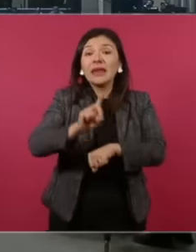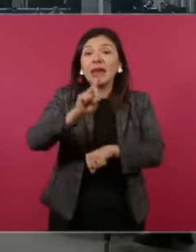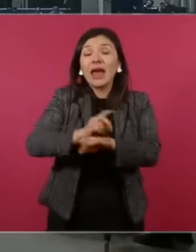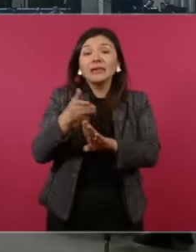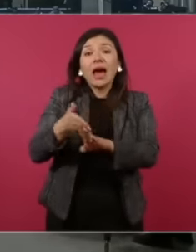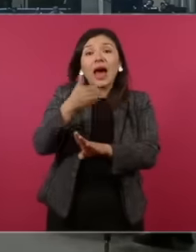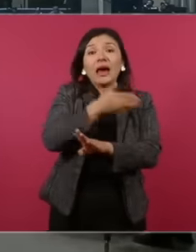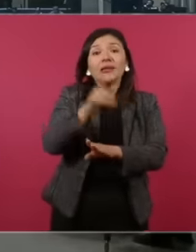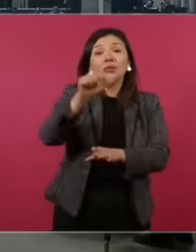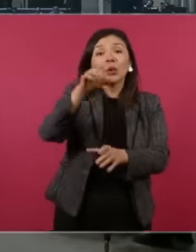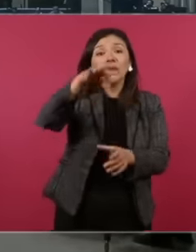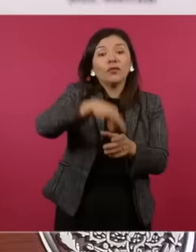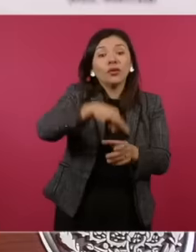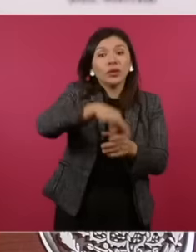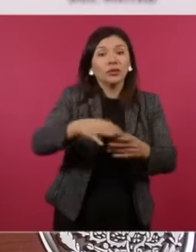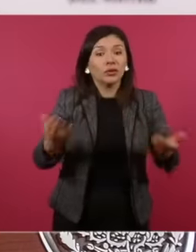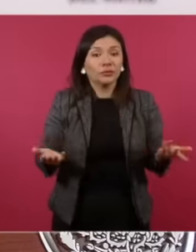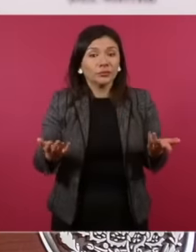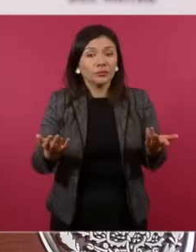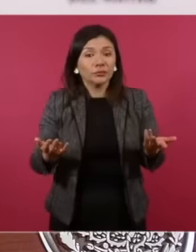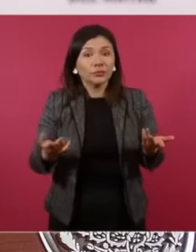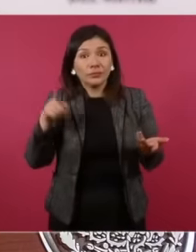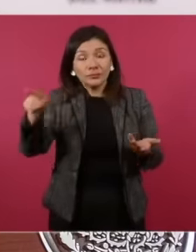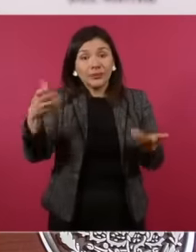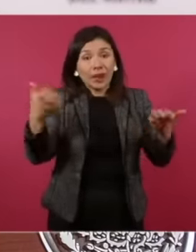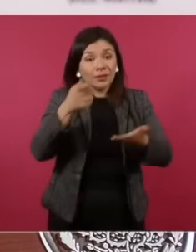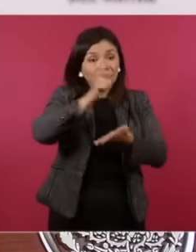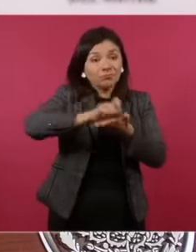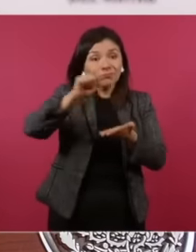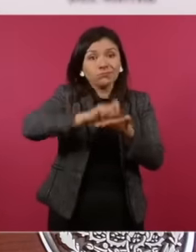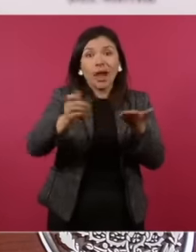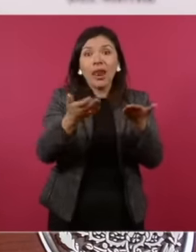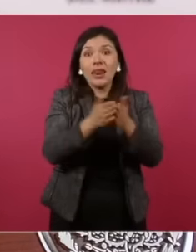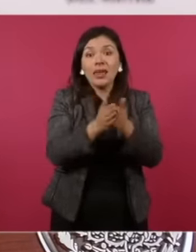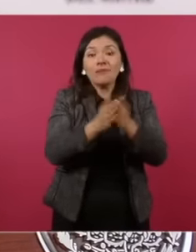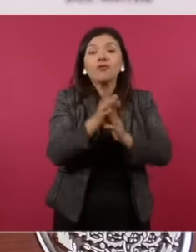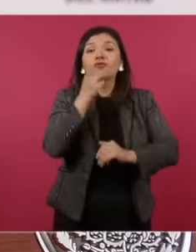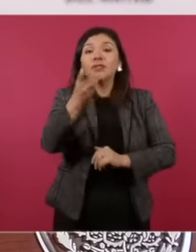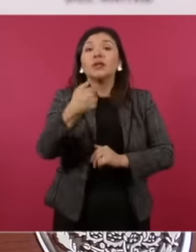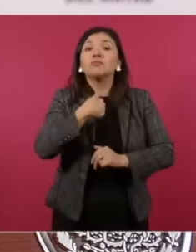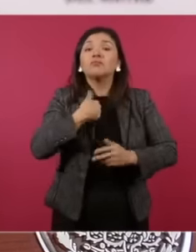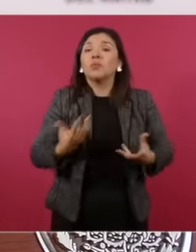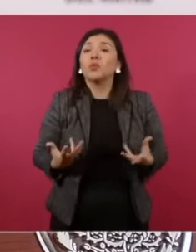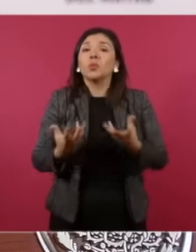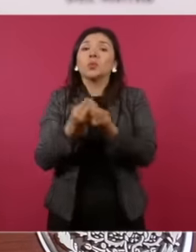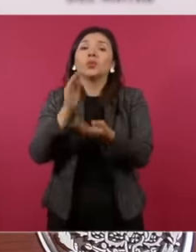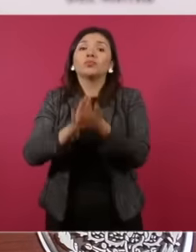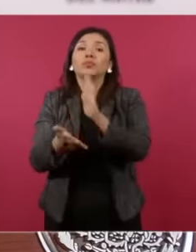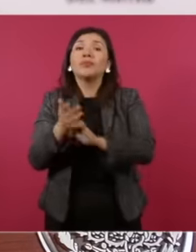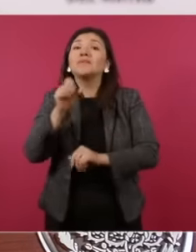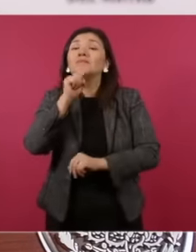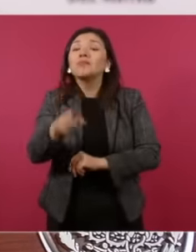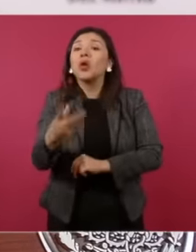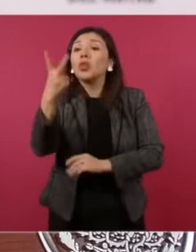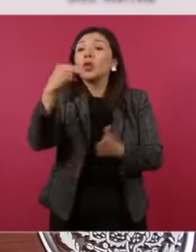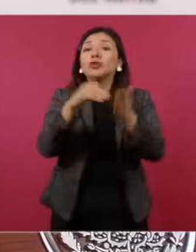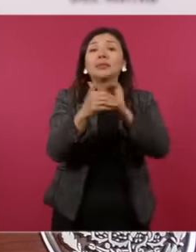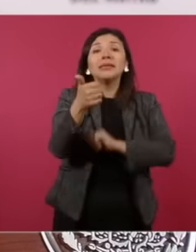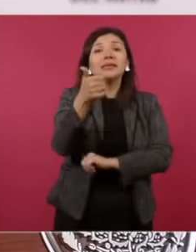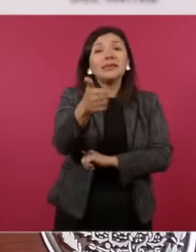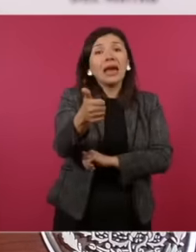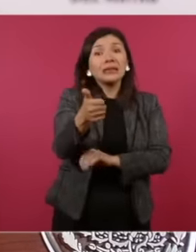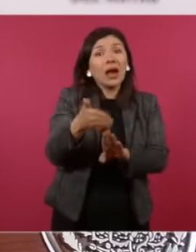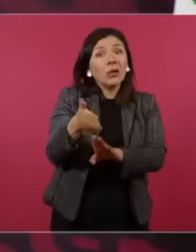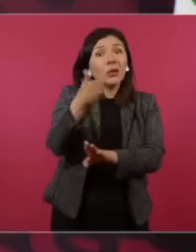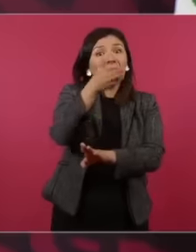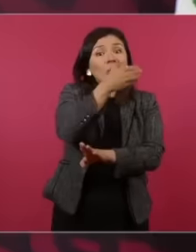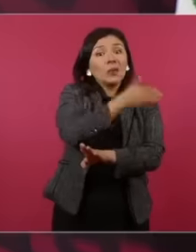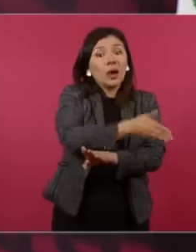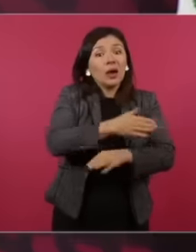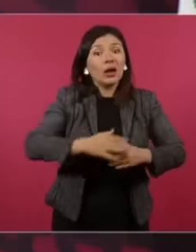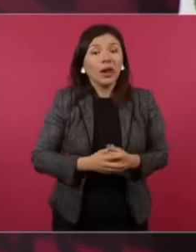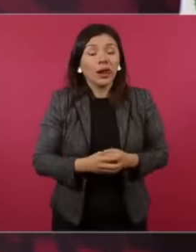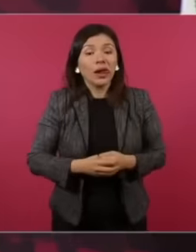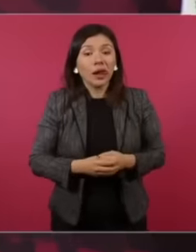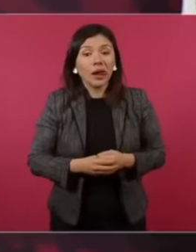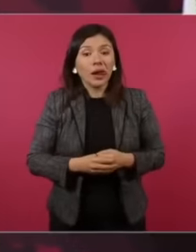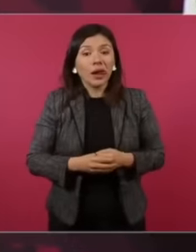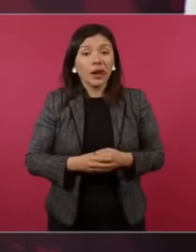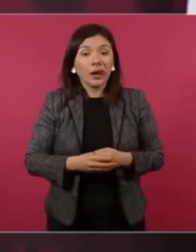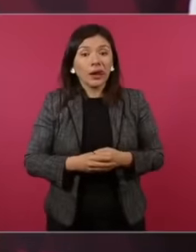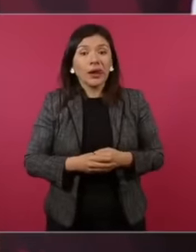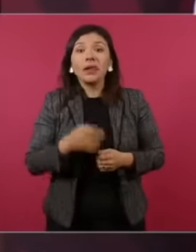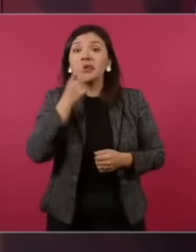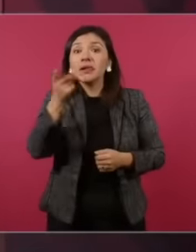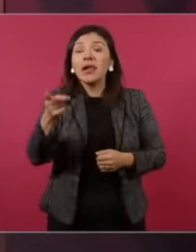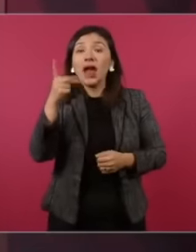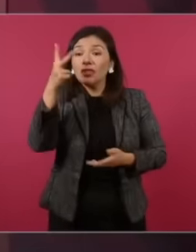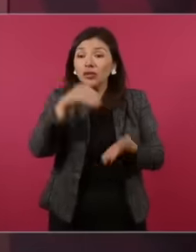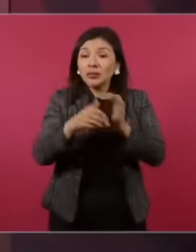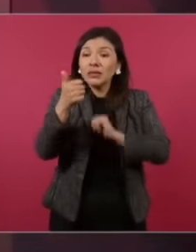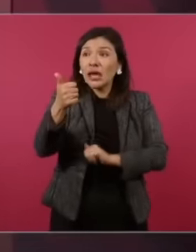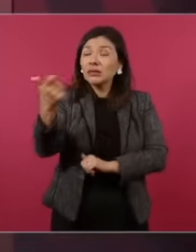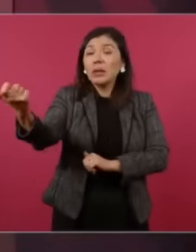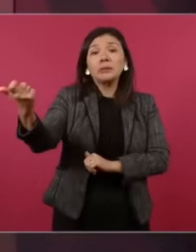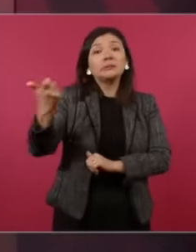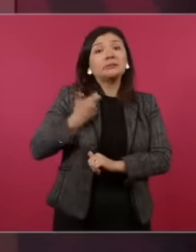election she wrote a book about what I was involved with In 2006 I received money from that since